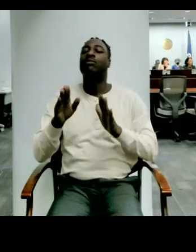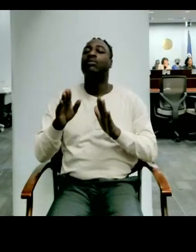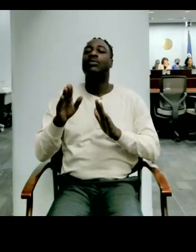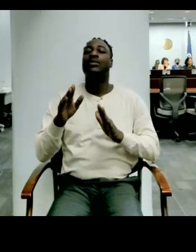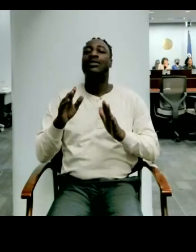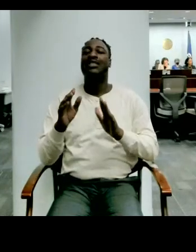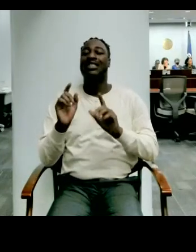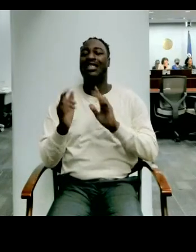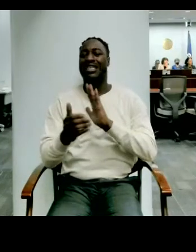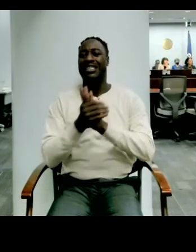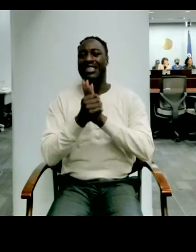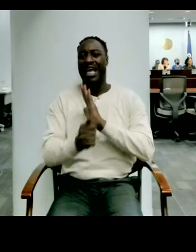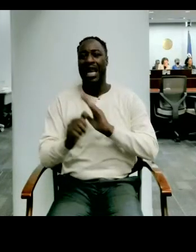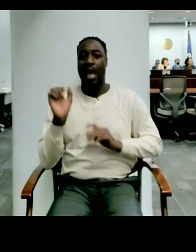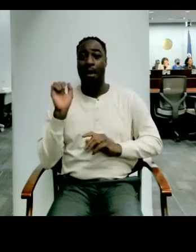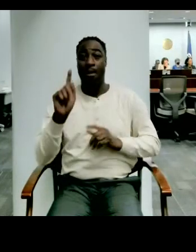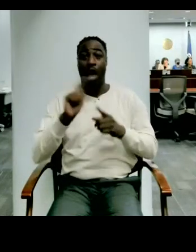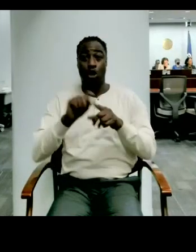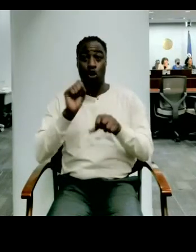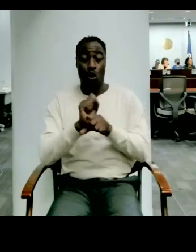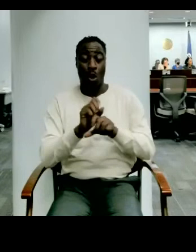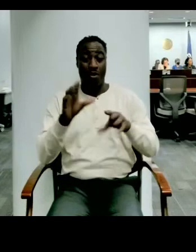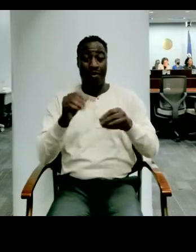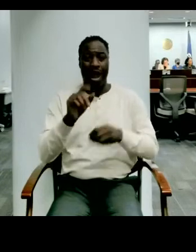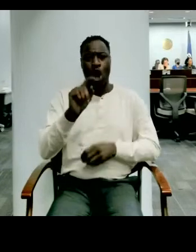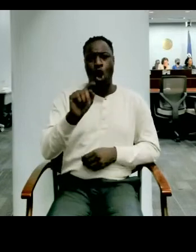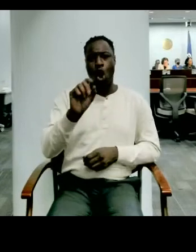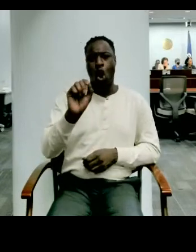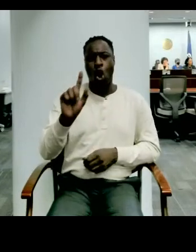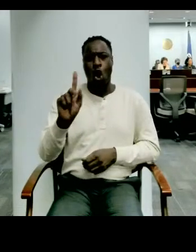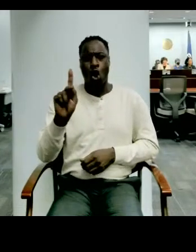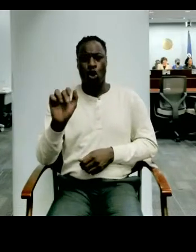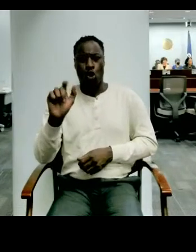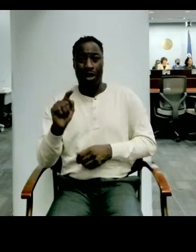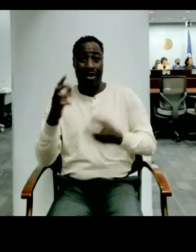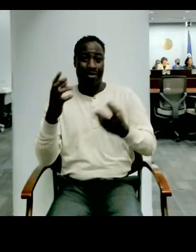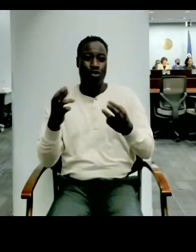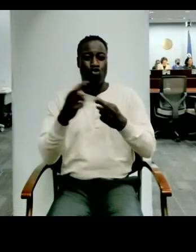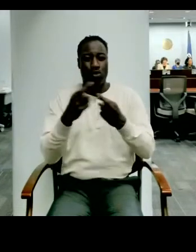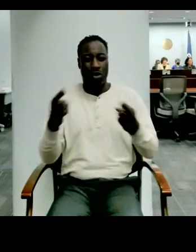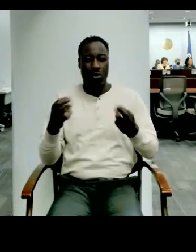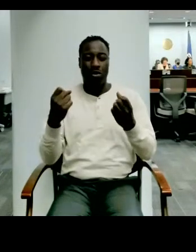which provide as toolkit no cost high quality resources to support employer efforts to recruit,